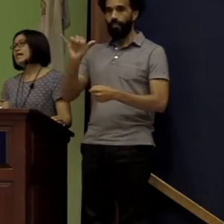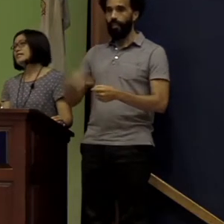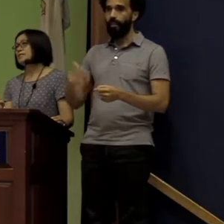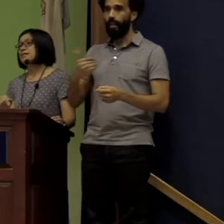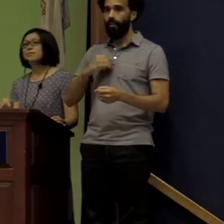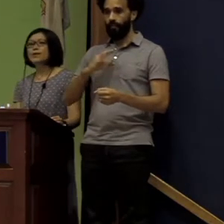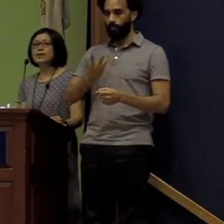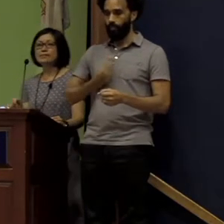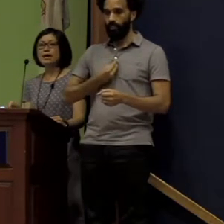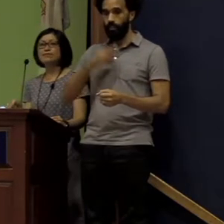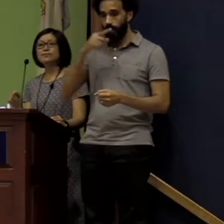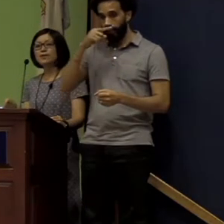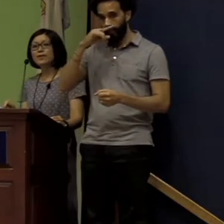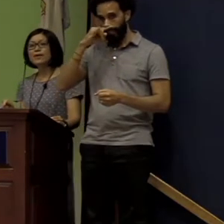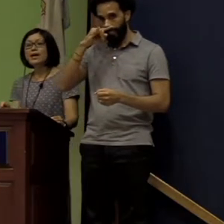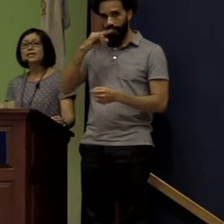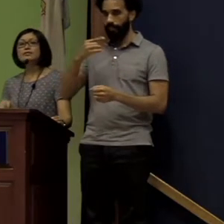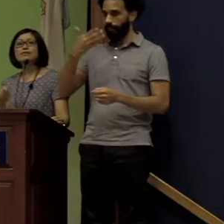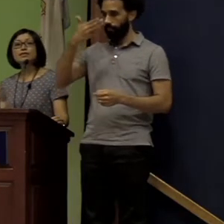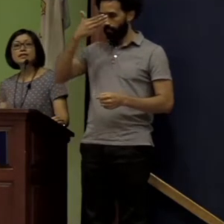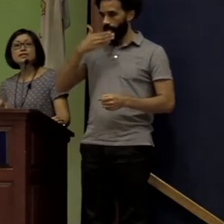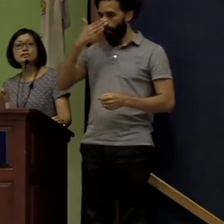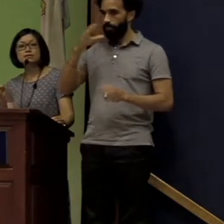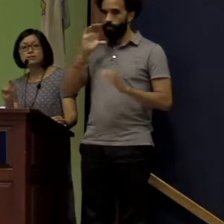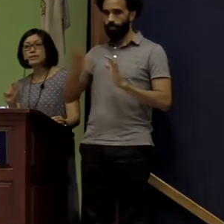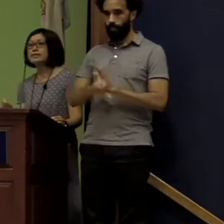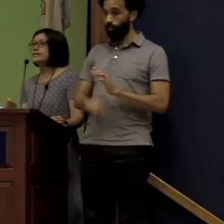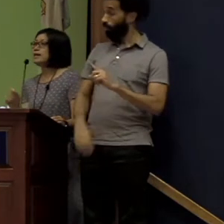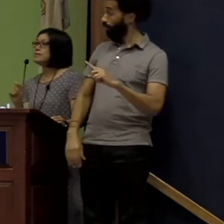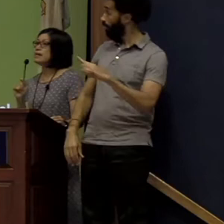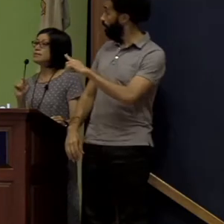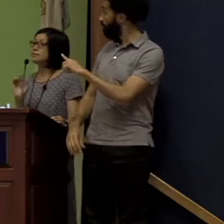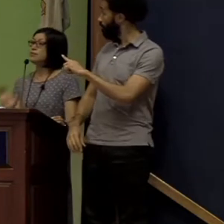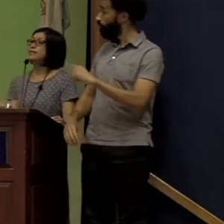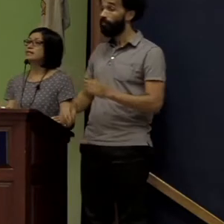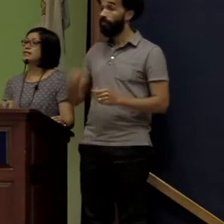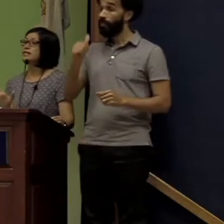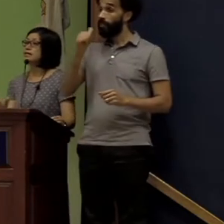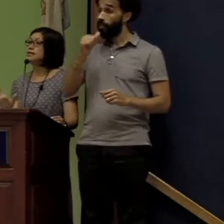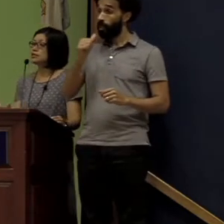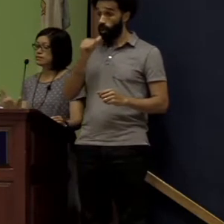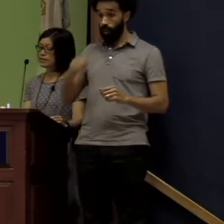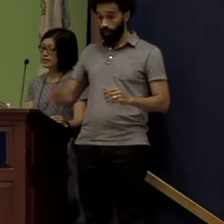That was embroiled in a bathroom law and so for the girls to pick this up and to press it in an engineering class